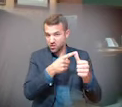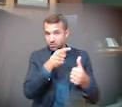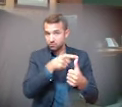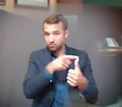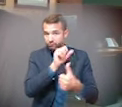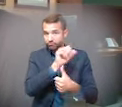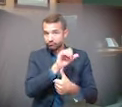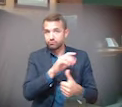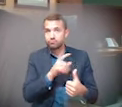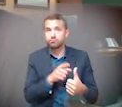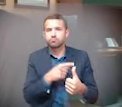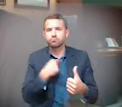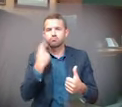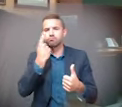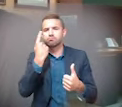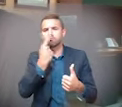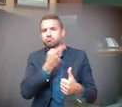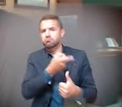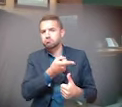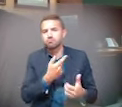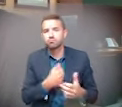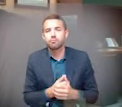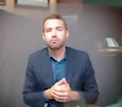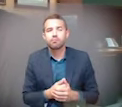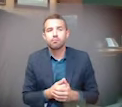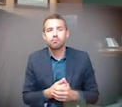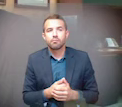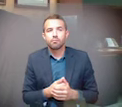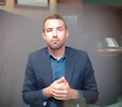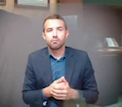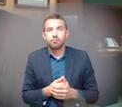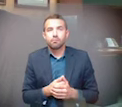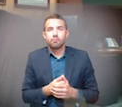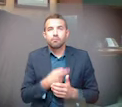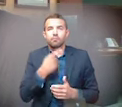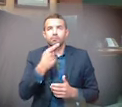do you feel that the way in which